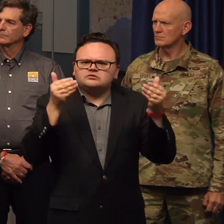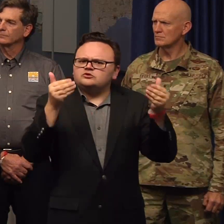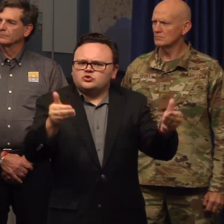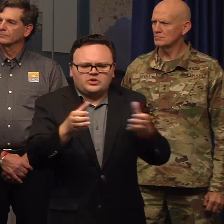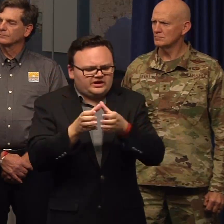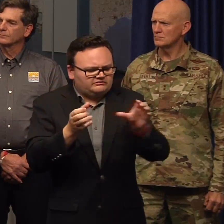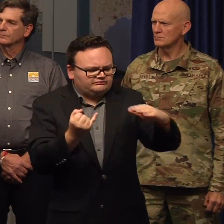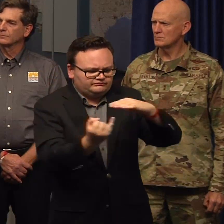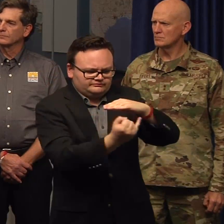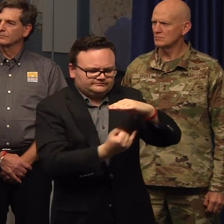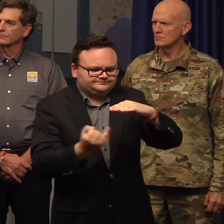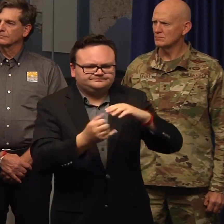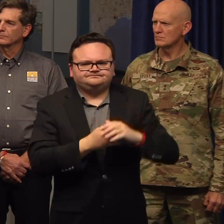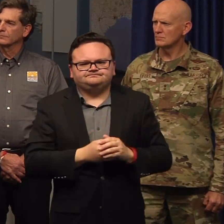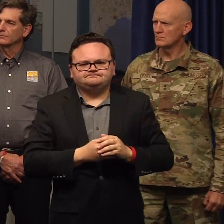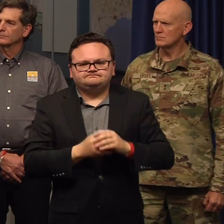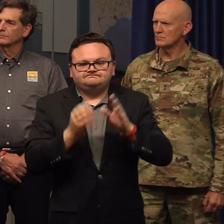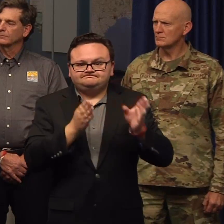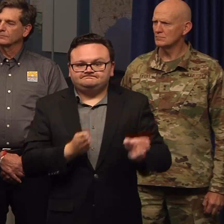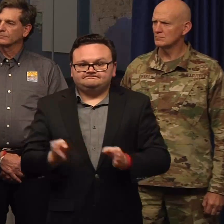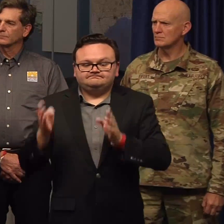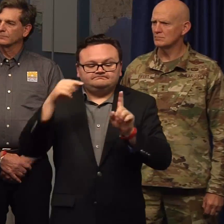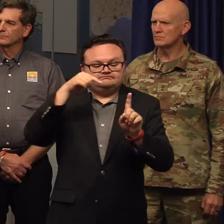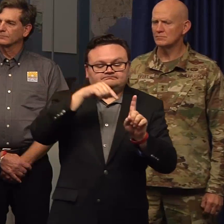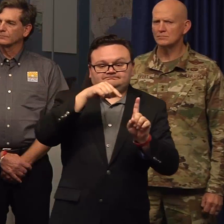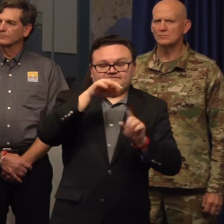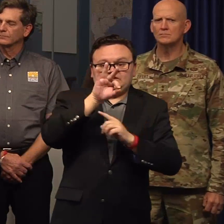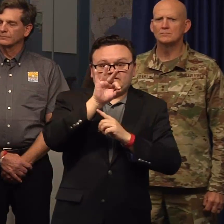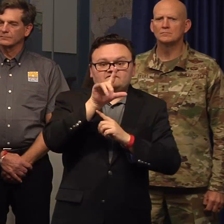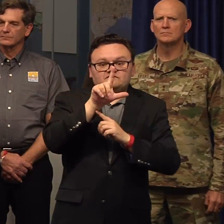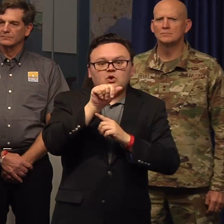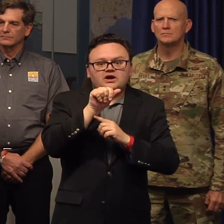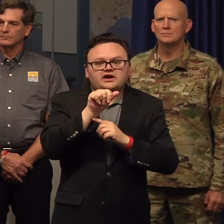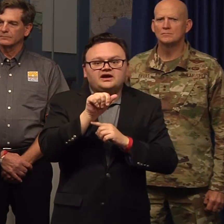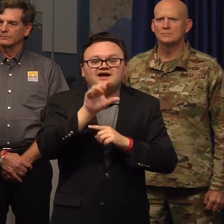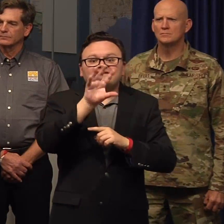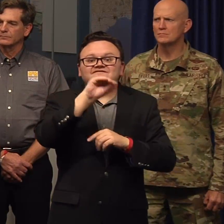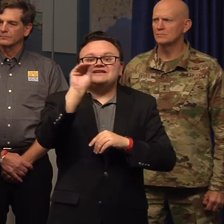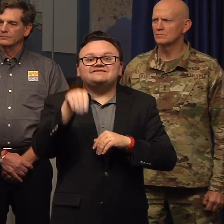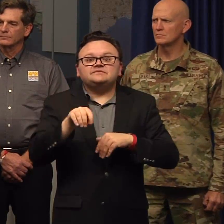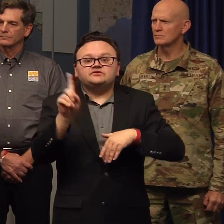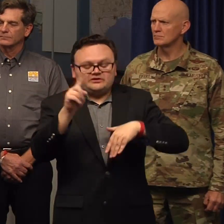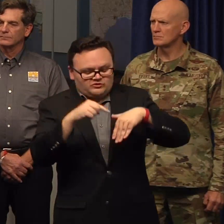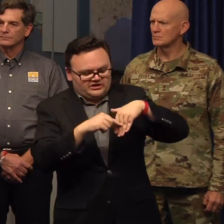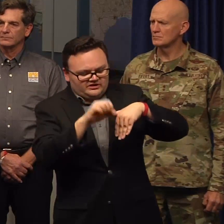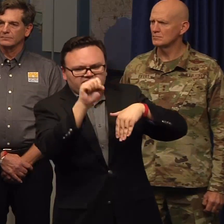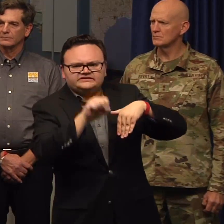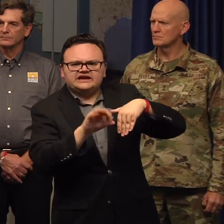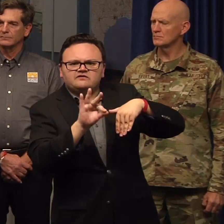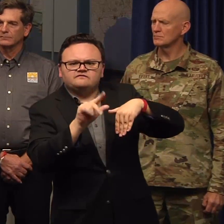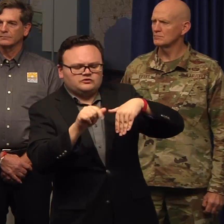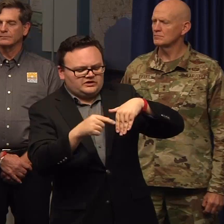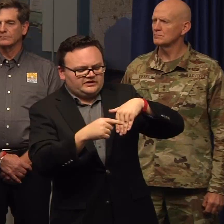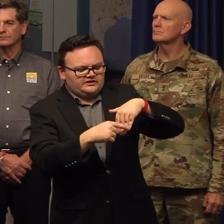LOT OF TESTING. THEY DID NOT DO DRACONIAN CONTROLS ON THEIR POPULATION, THEY PROMOTED SOCIAL DISTANCING BUT THEY WERE ABLE TO DO THE TESTS, DO THE INVESTIGATIONS, ISOLATE THE PROPER PEOPLE AND